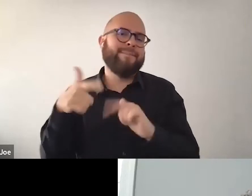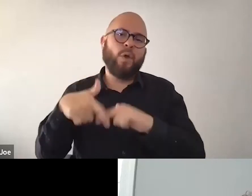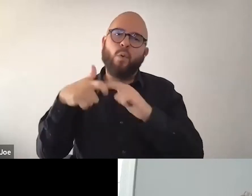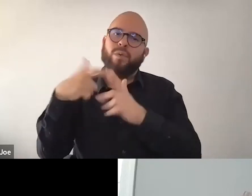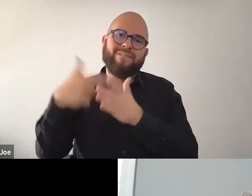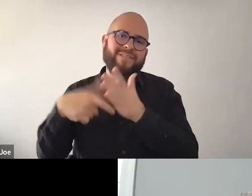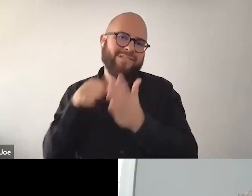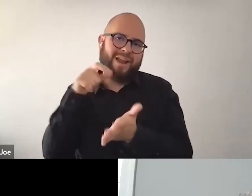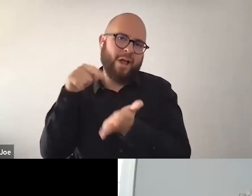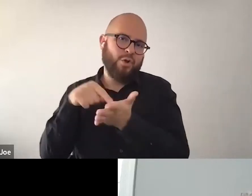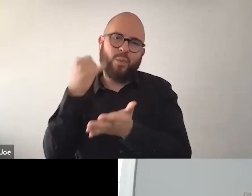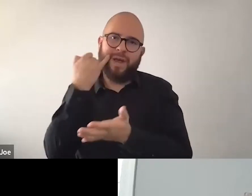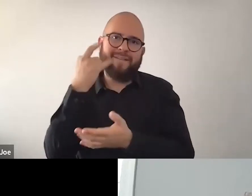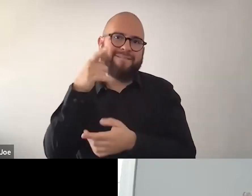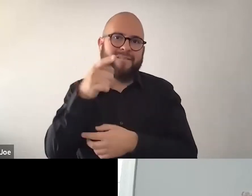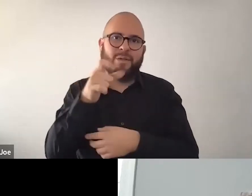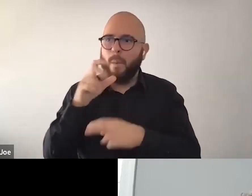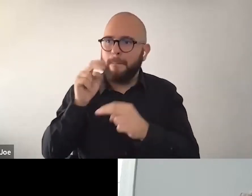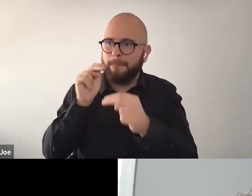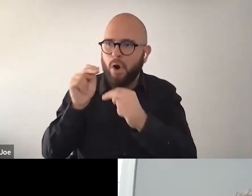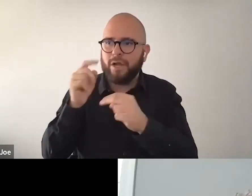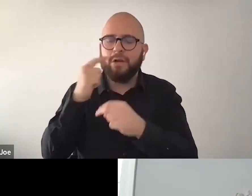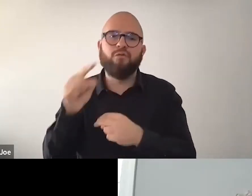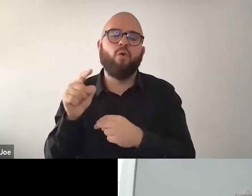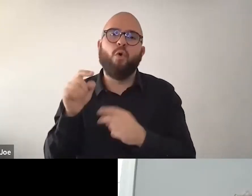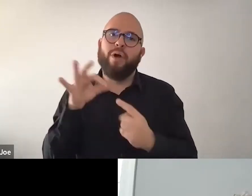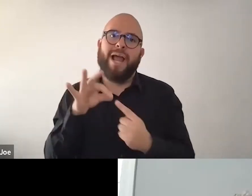bargain for exclusivity. Okay, got it, got it.